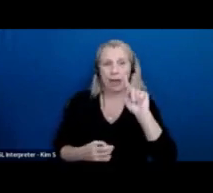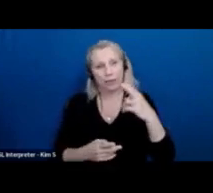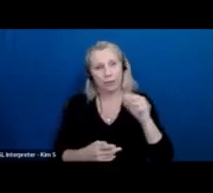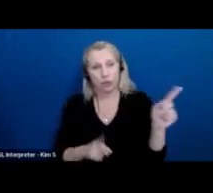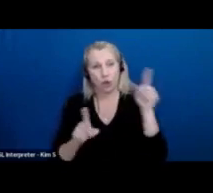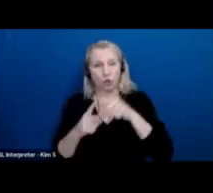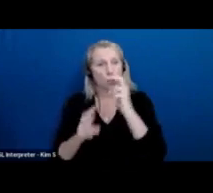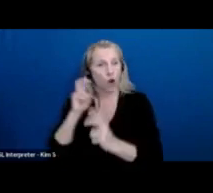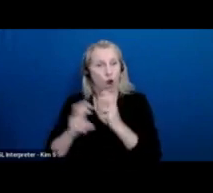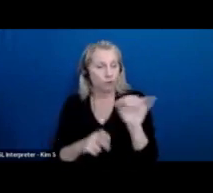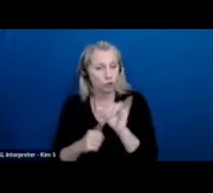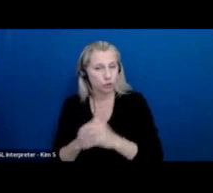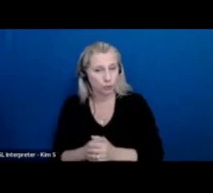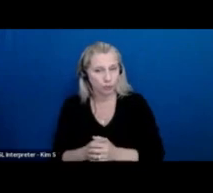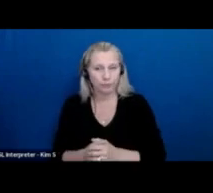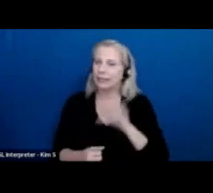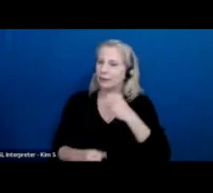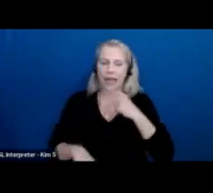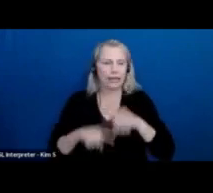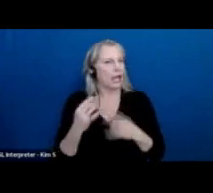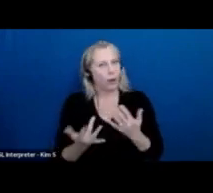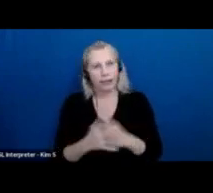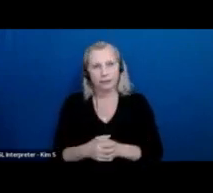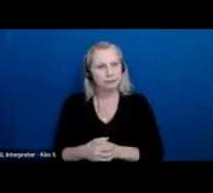too? Yep, I can't wait. Neither.